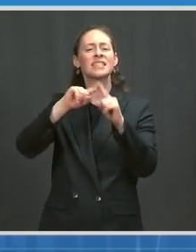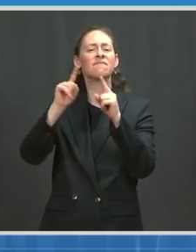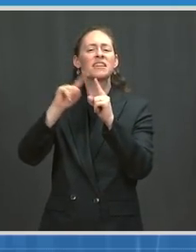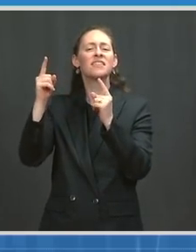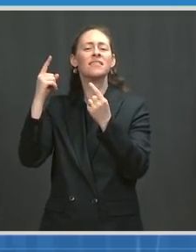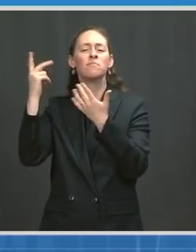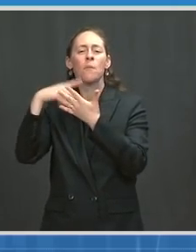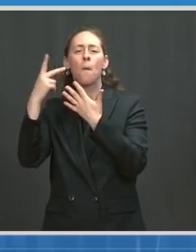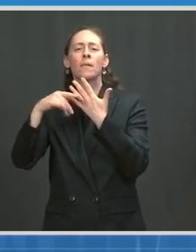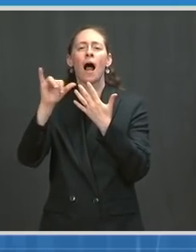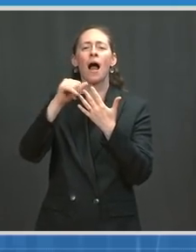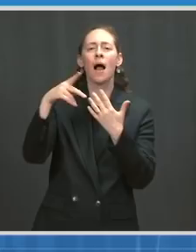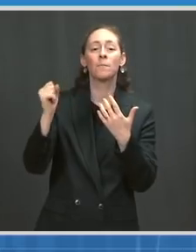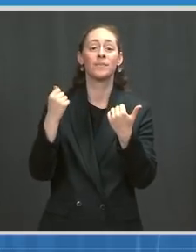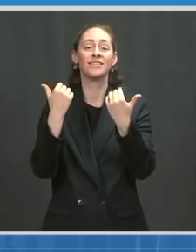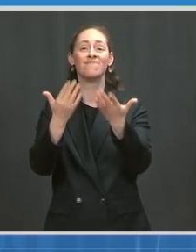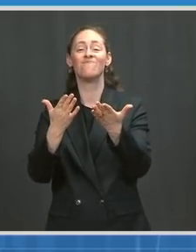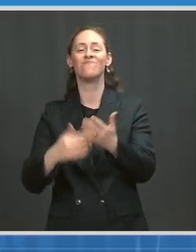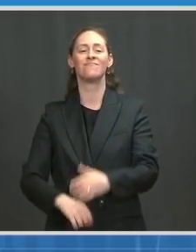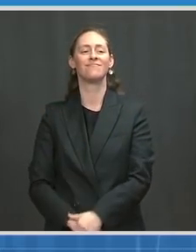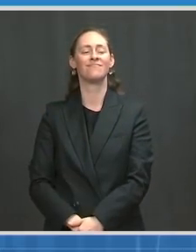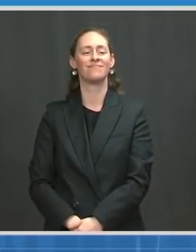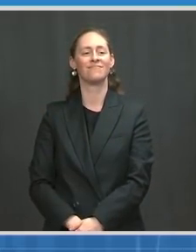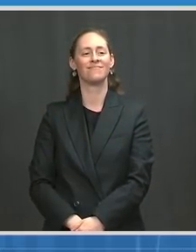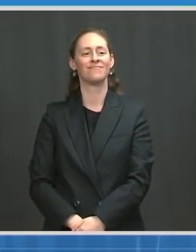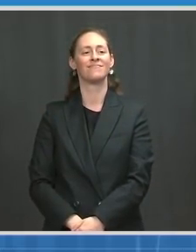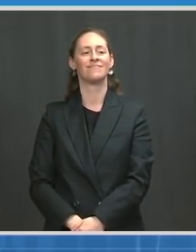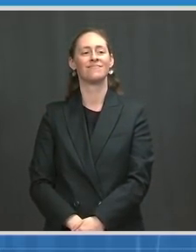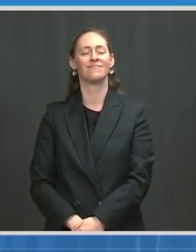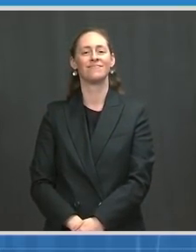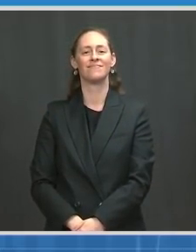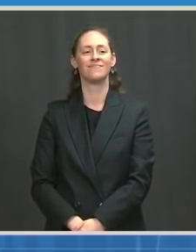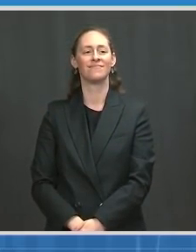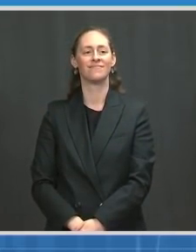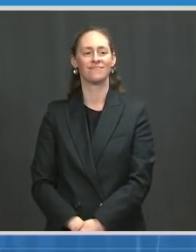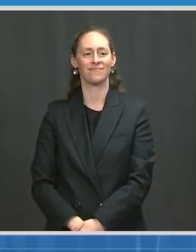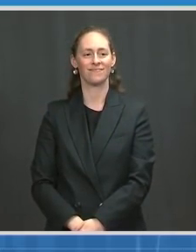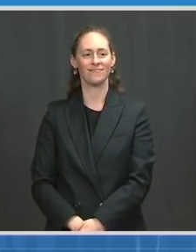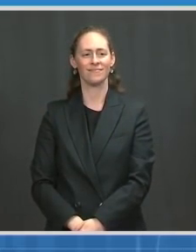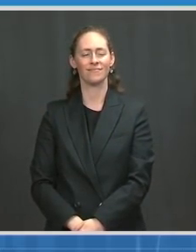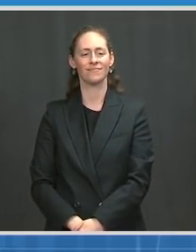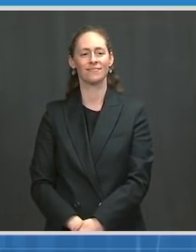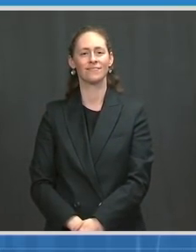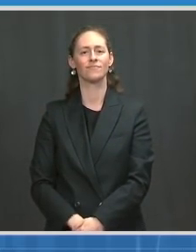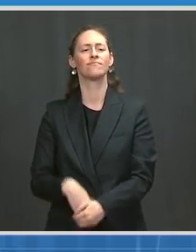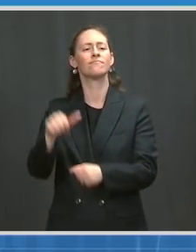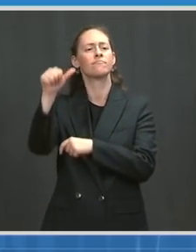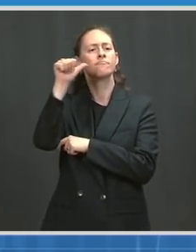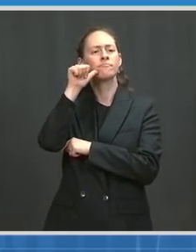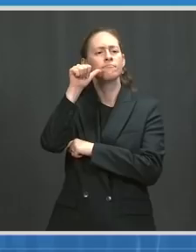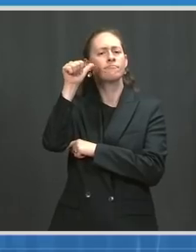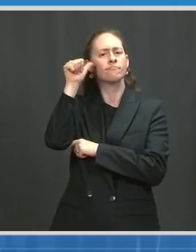Let's begin with an overview of the data. Yesterday, CDC reported a little over 27,850